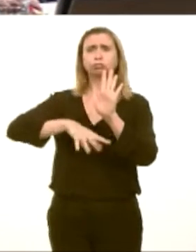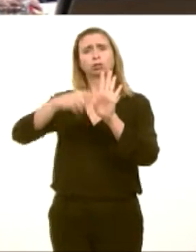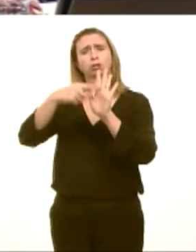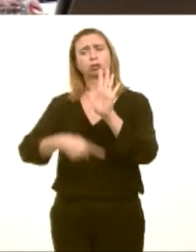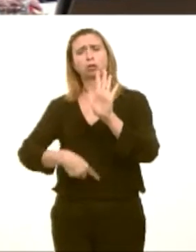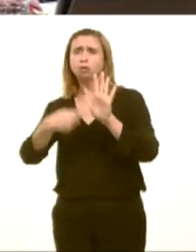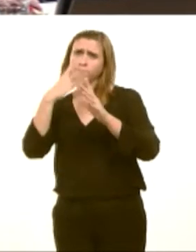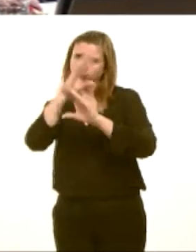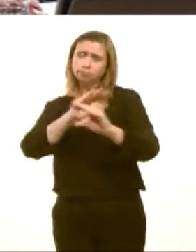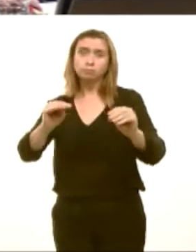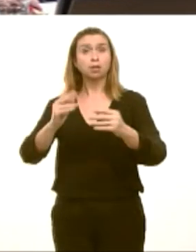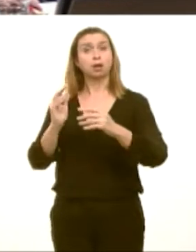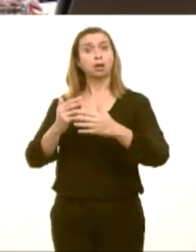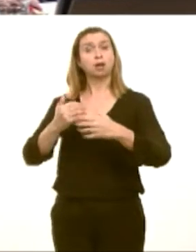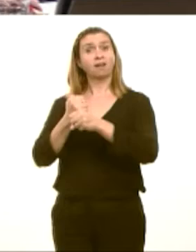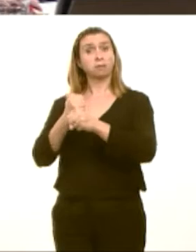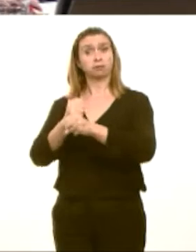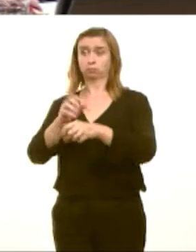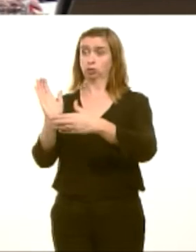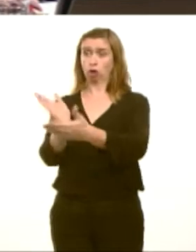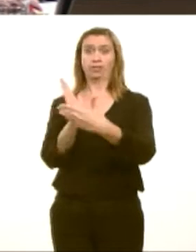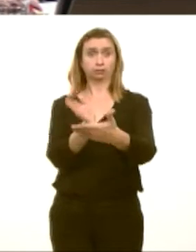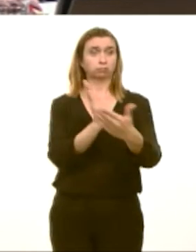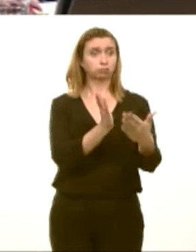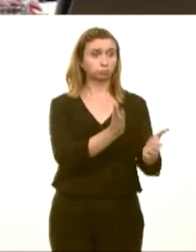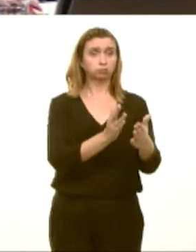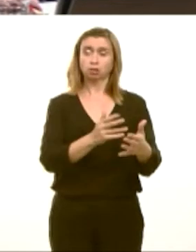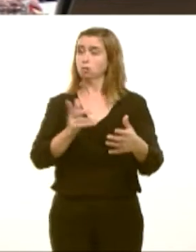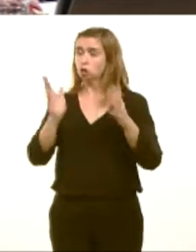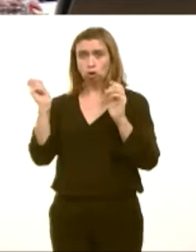expected of public services in Wales to ensure older people receive the support and services